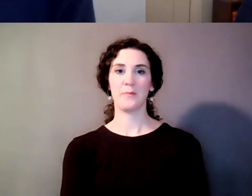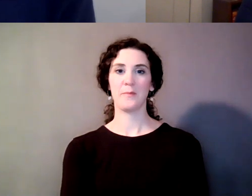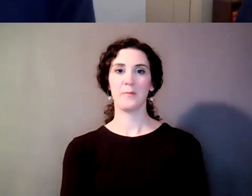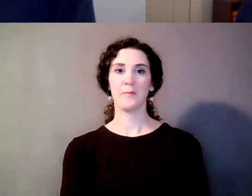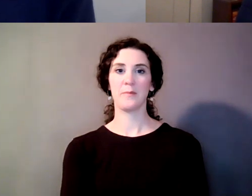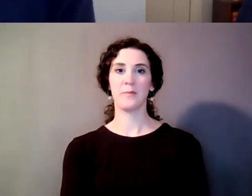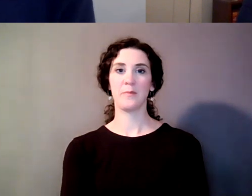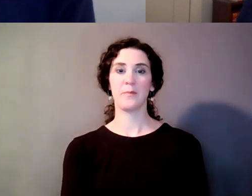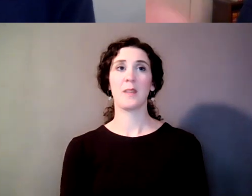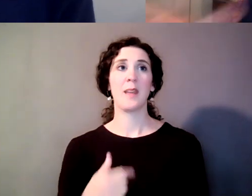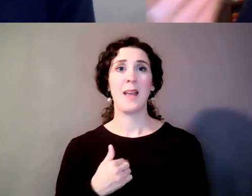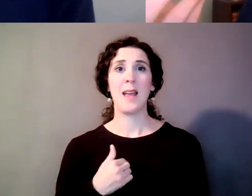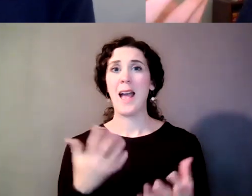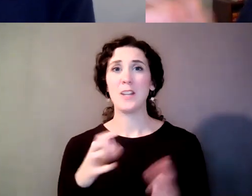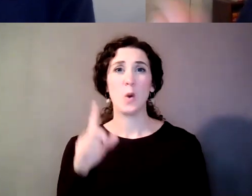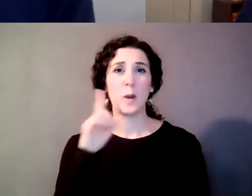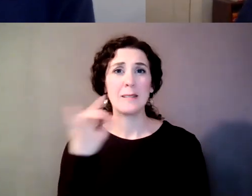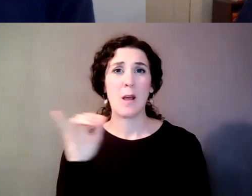Don't want to sound like a broken record but I realize people are still coming in,